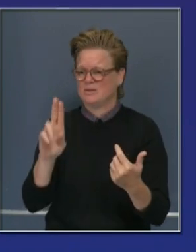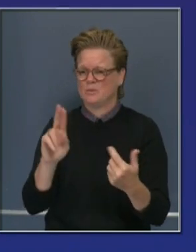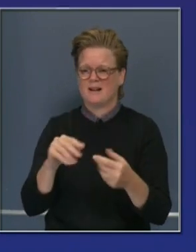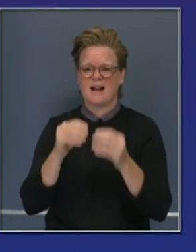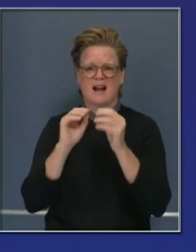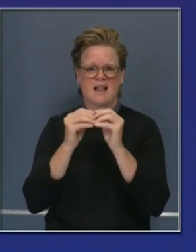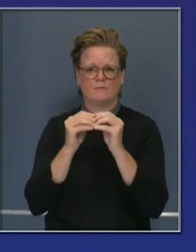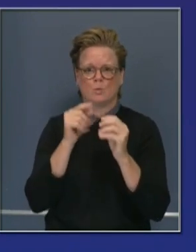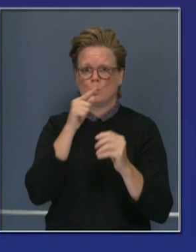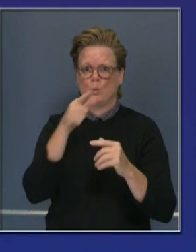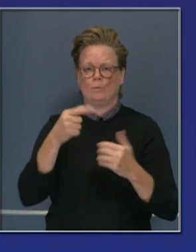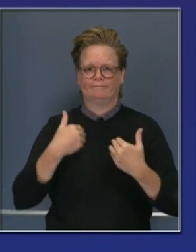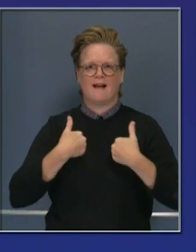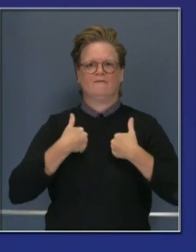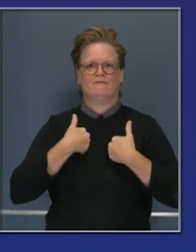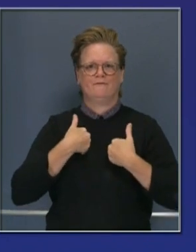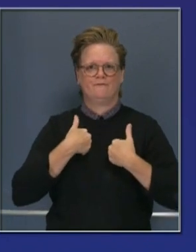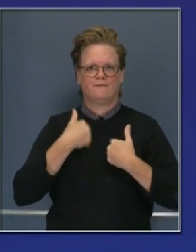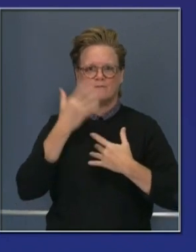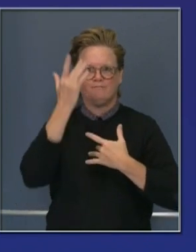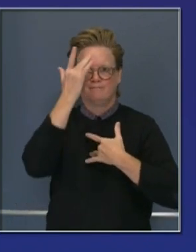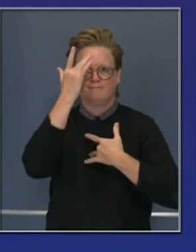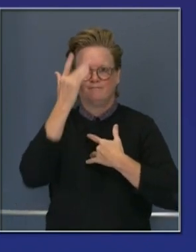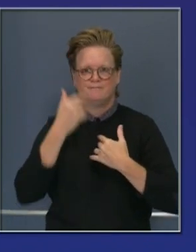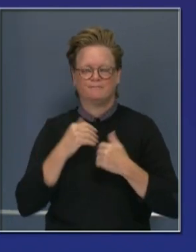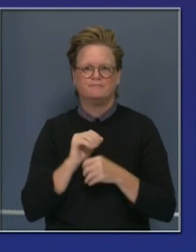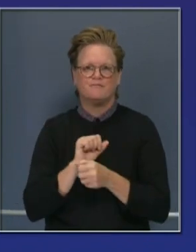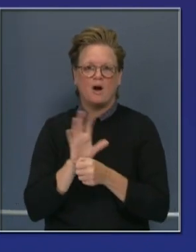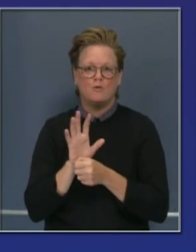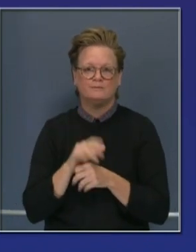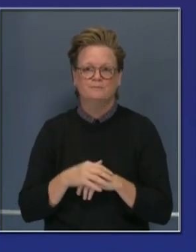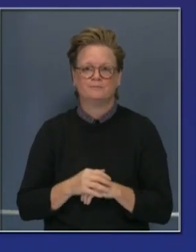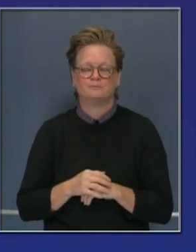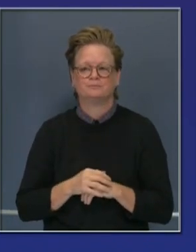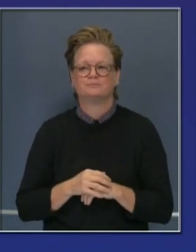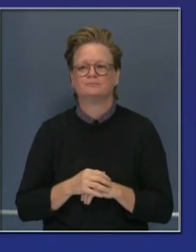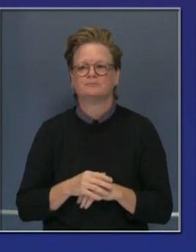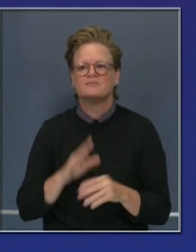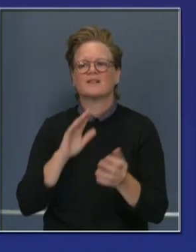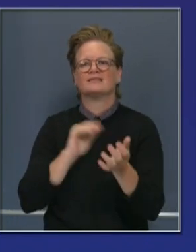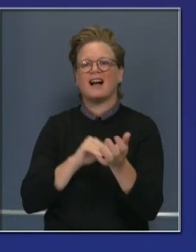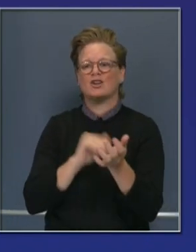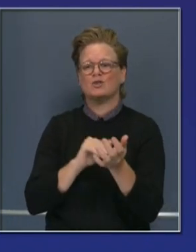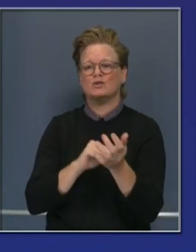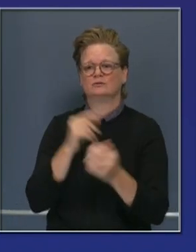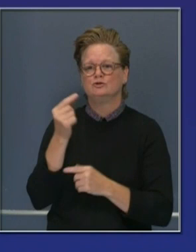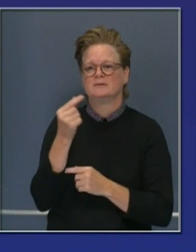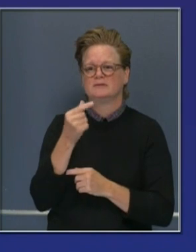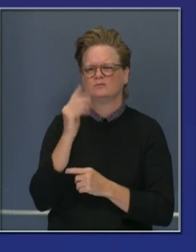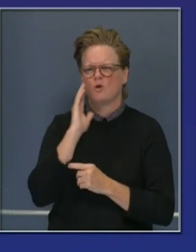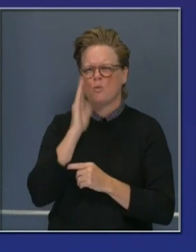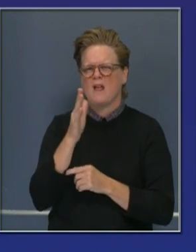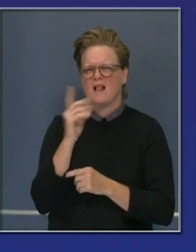HOSPITALIZATIONS. I DO WANT TO PROVIDE THIS SLIDE AS A INTRODUCTION TO DR. GALLI.